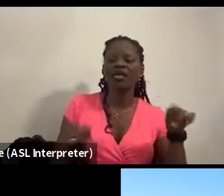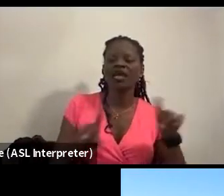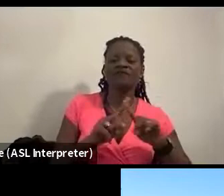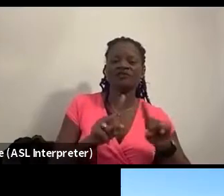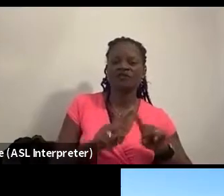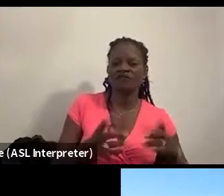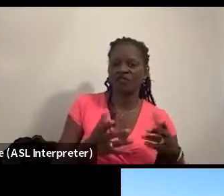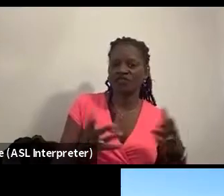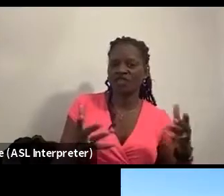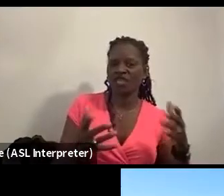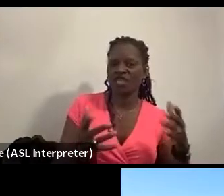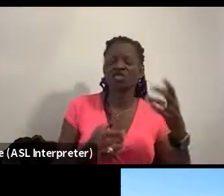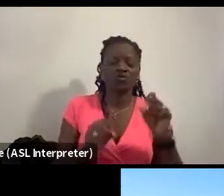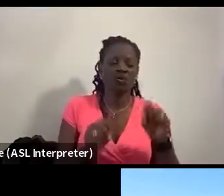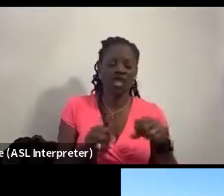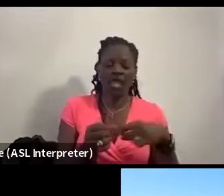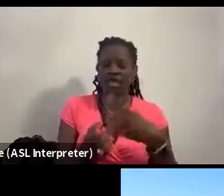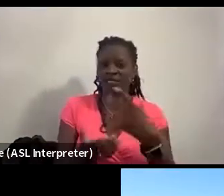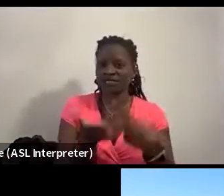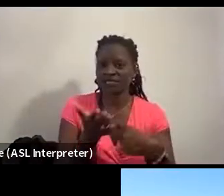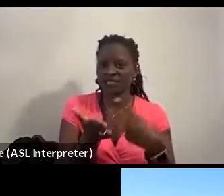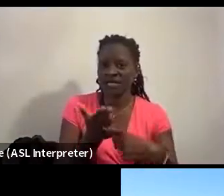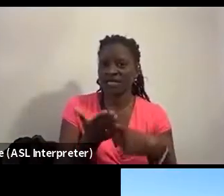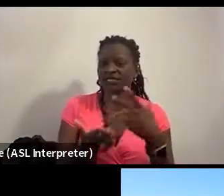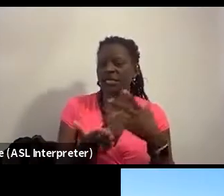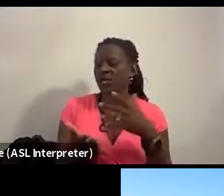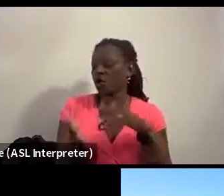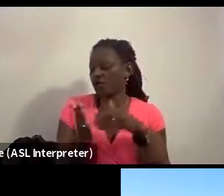One of them I think people often will bring up, particularly since I see a lot